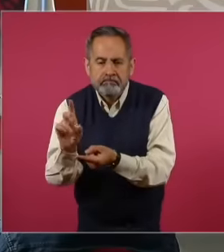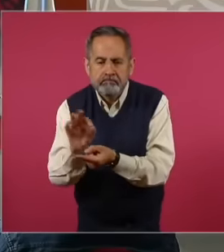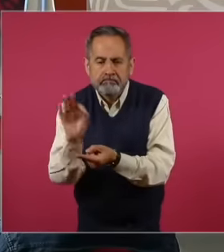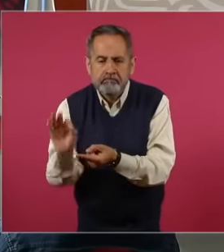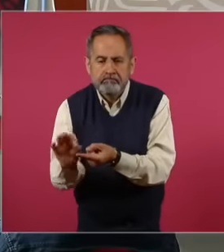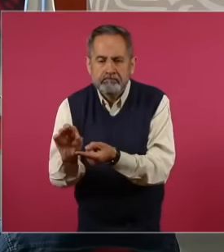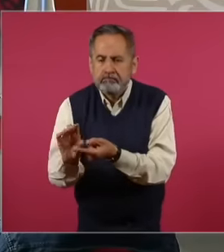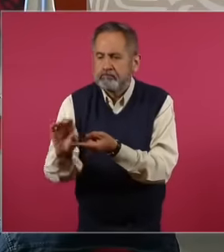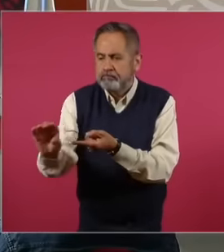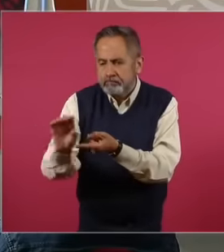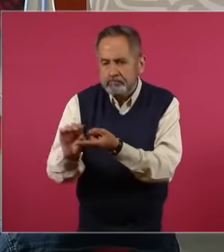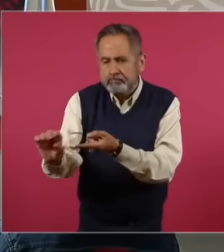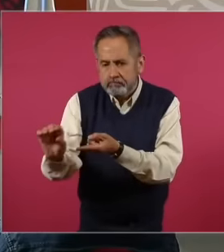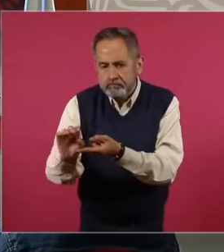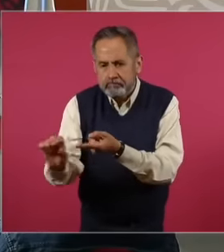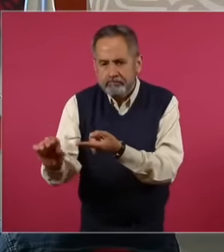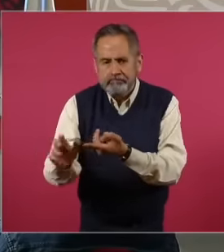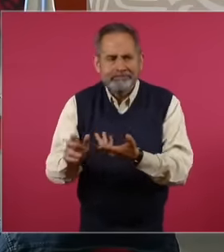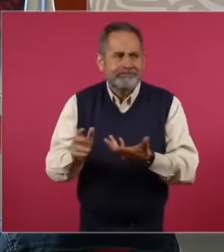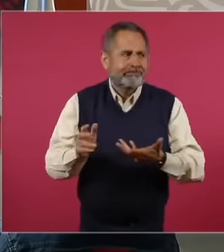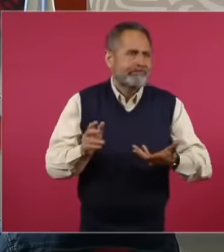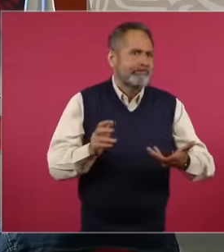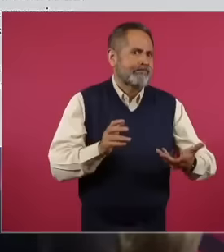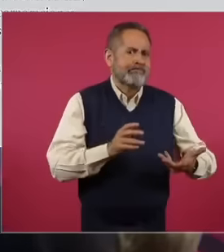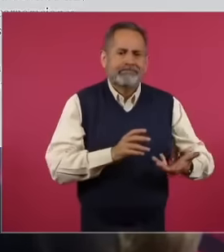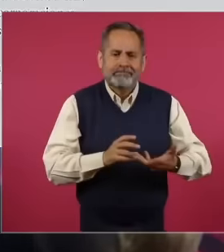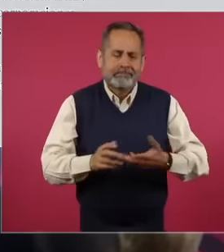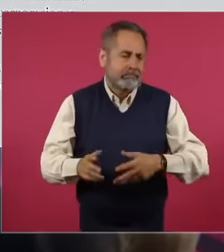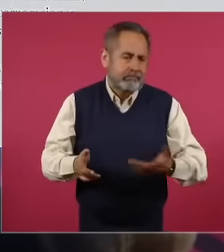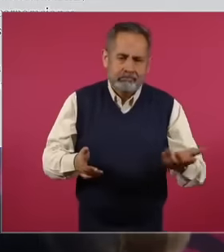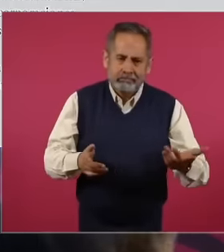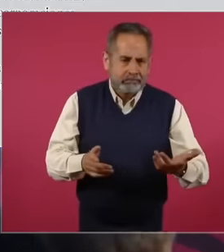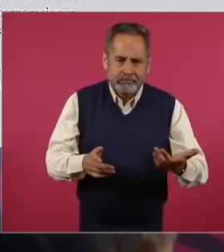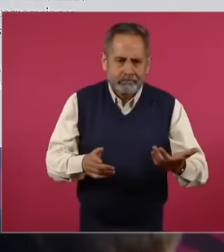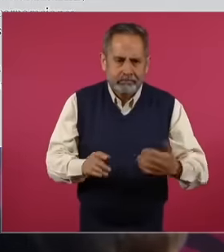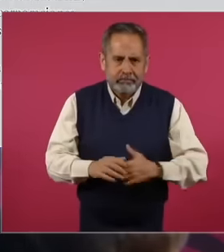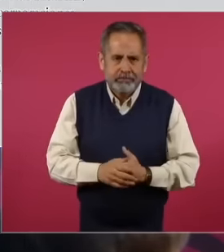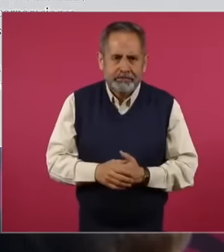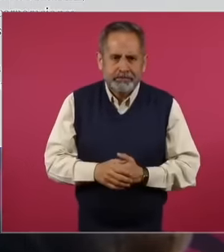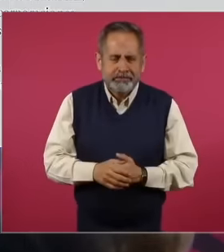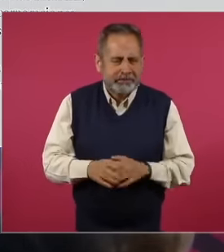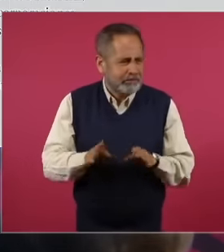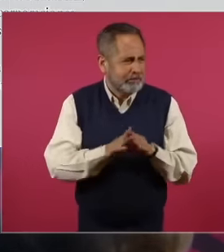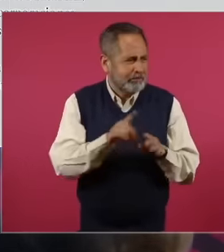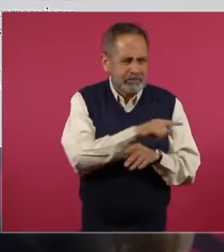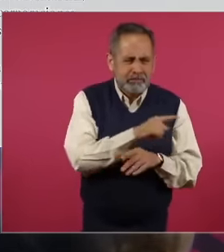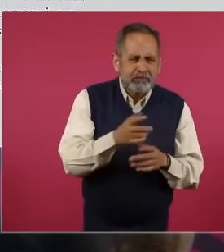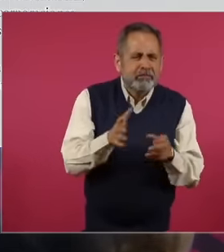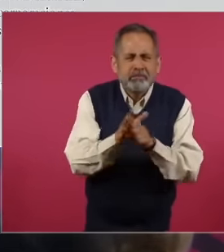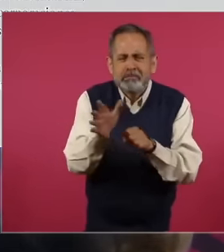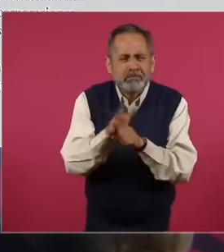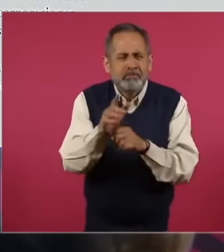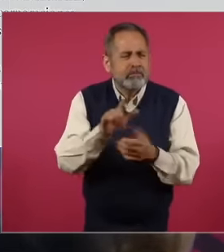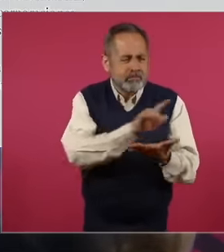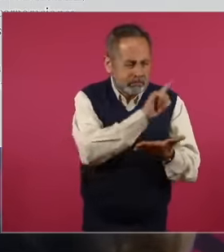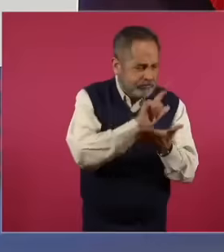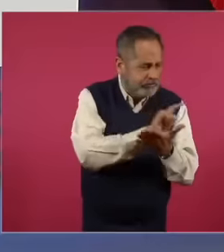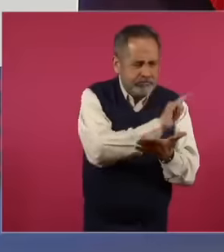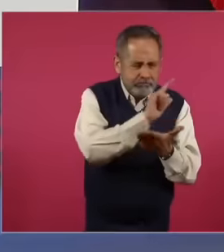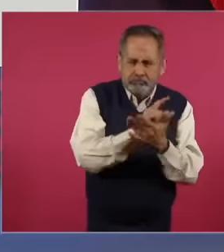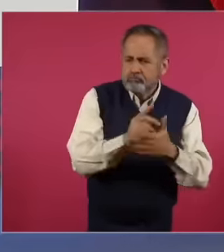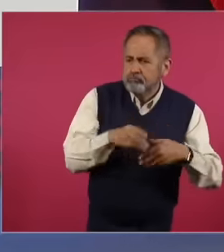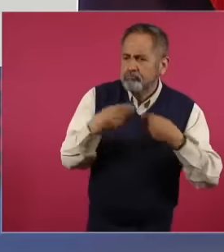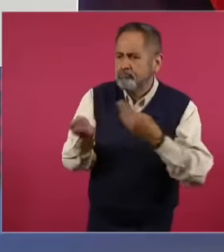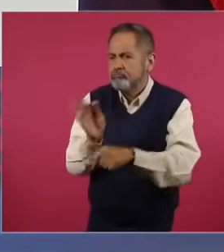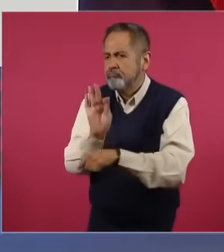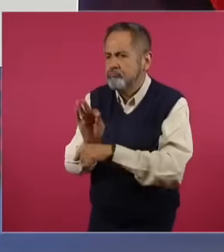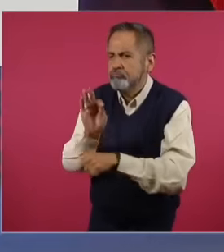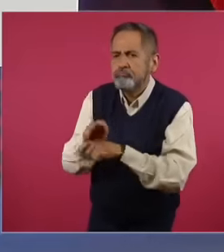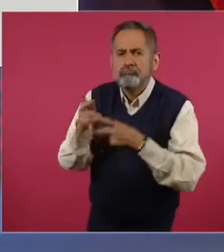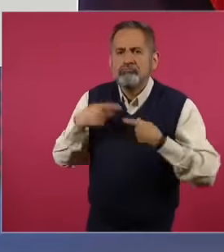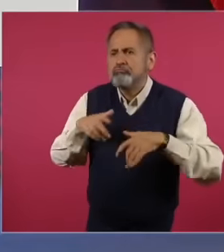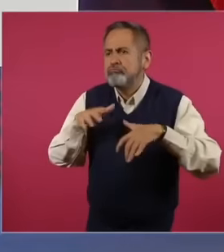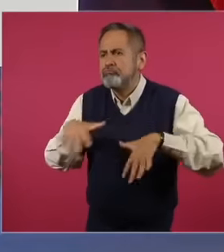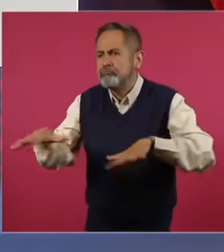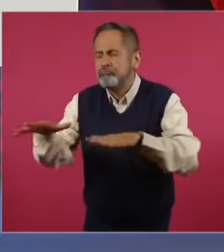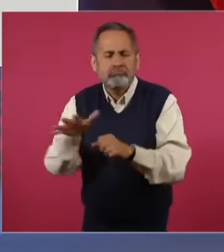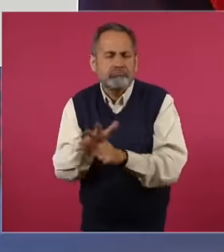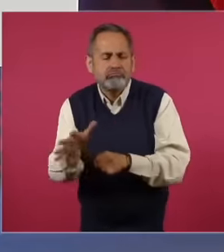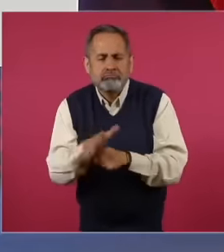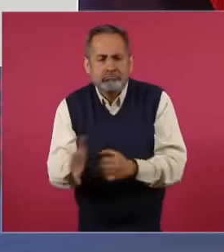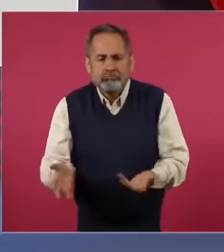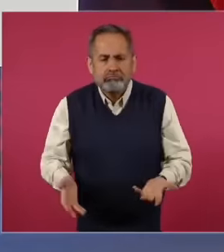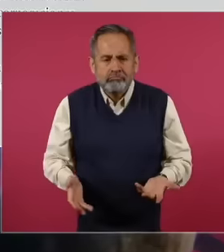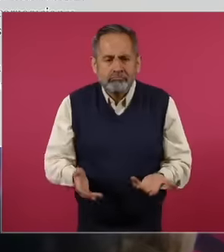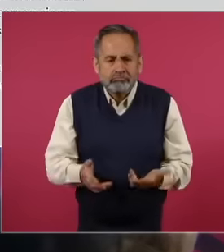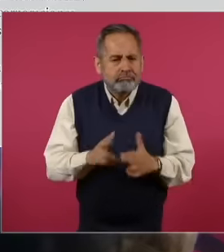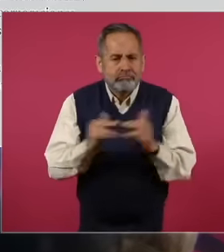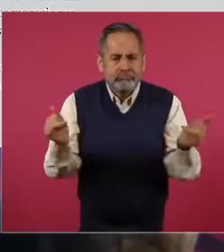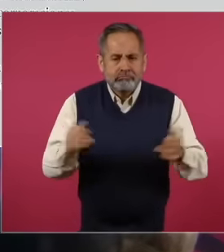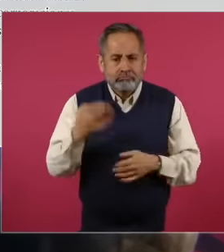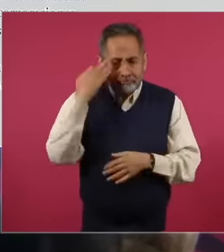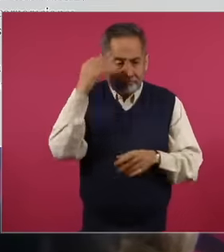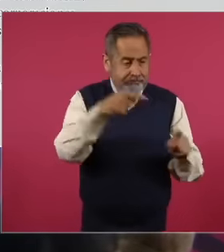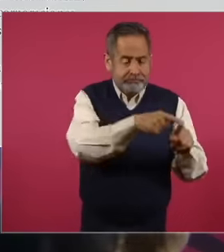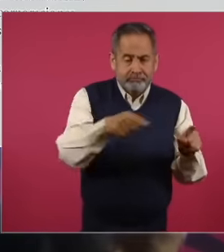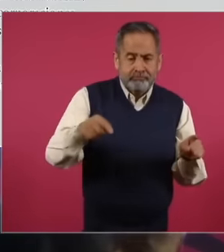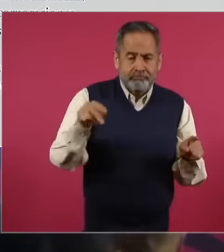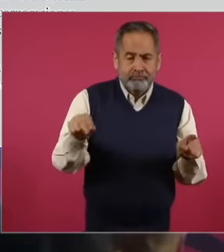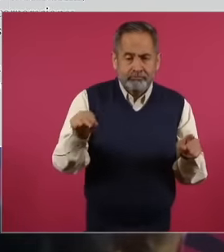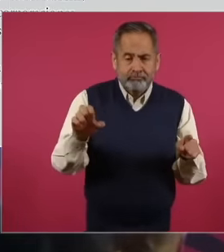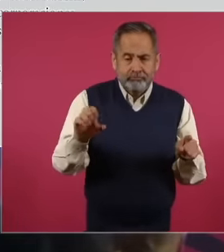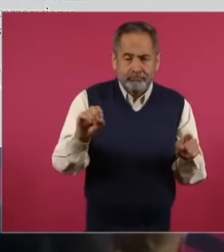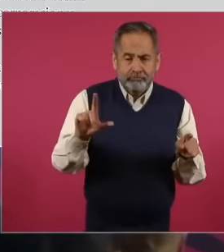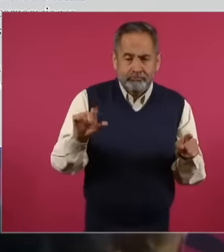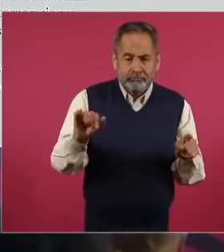tell me what reforms were to benefit the people of Mexico during the neoliberal period.